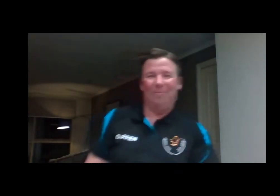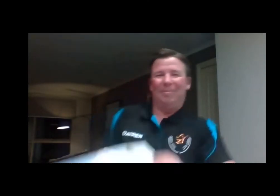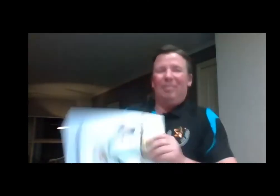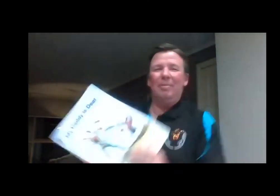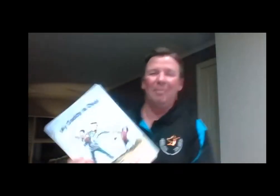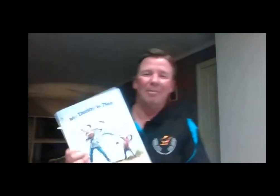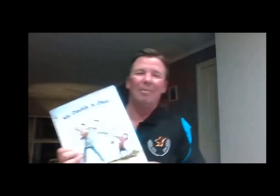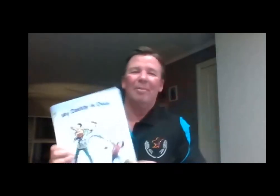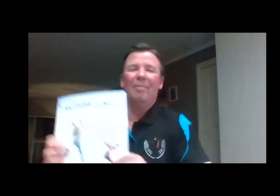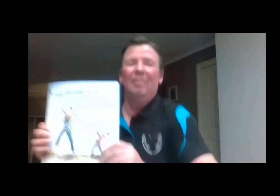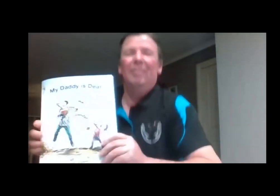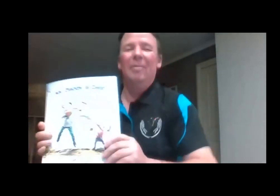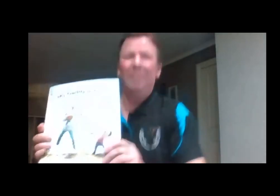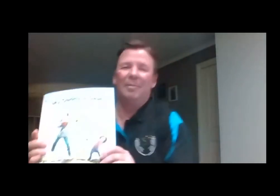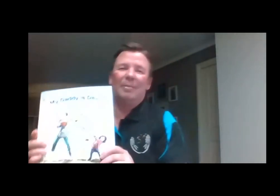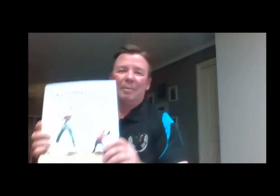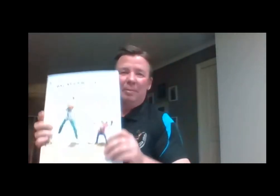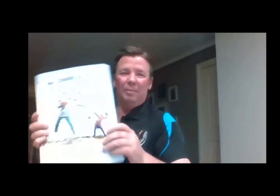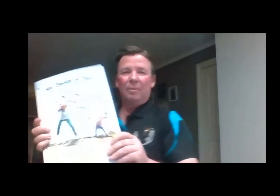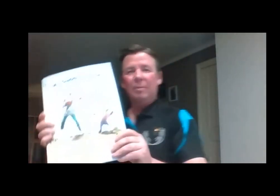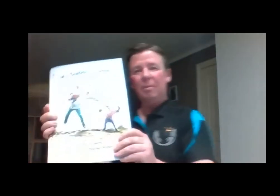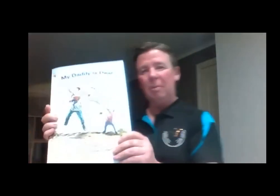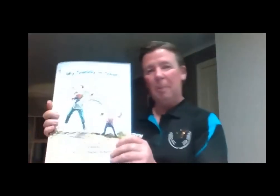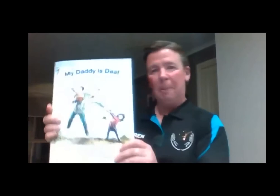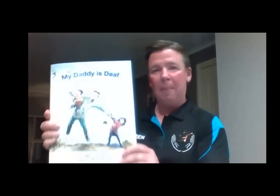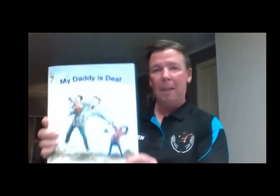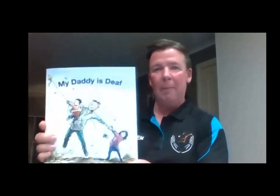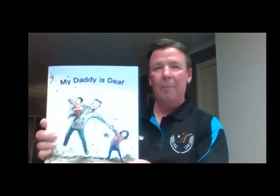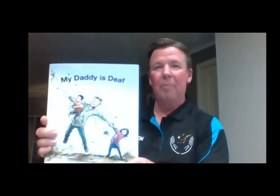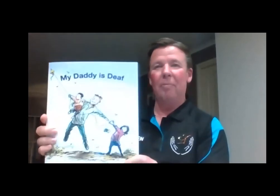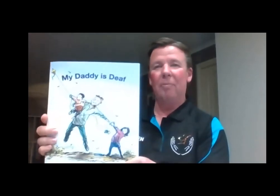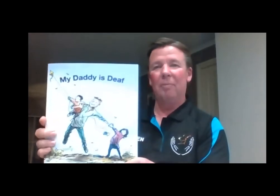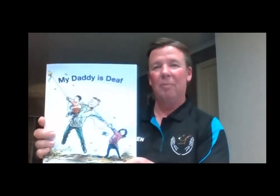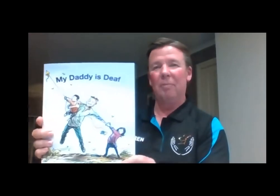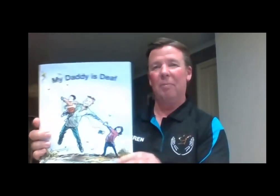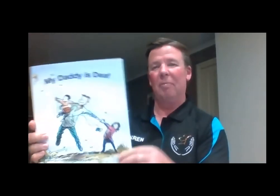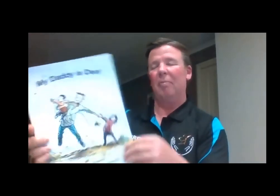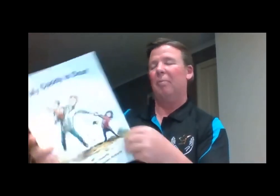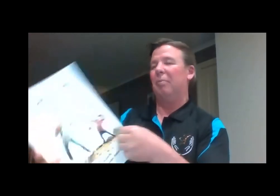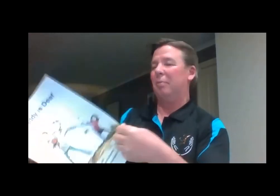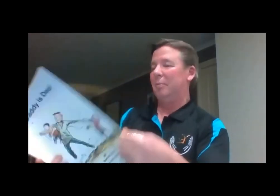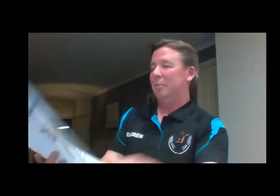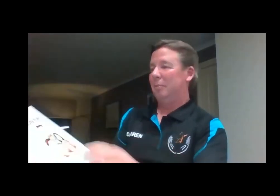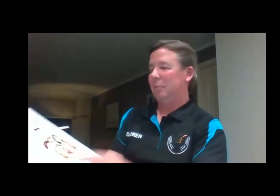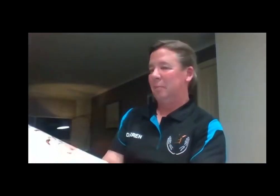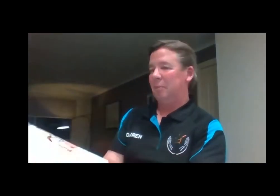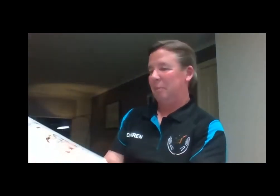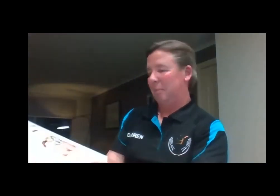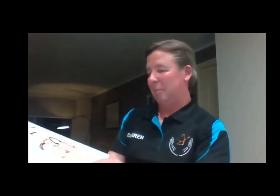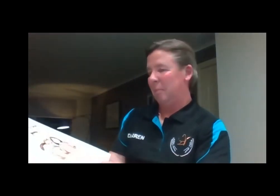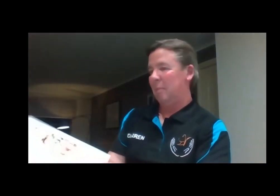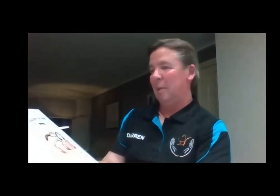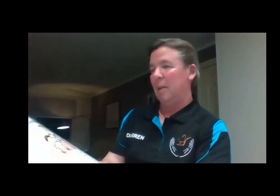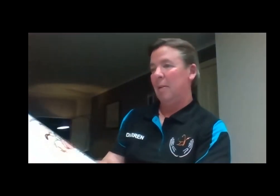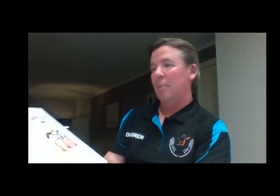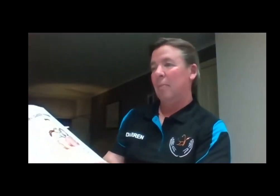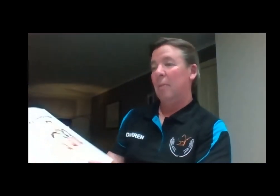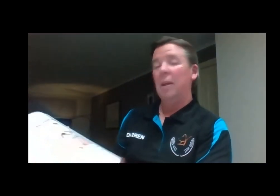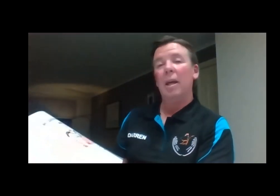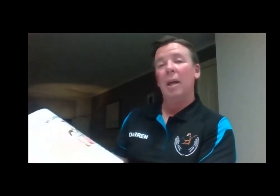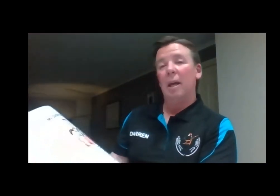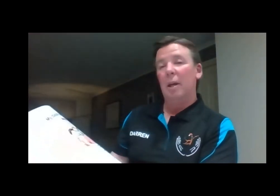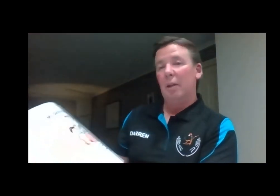okay [holds book open]